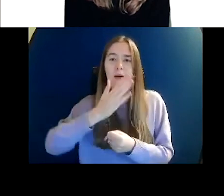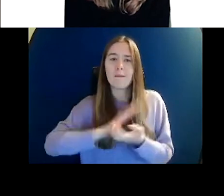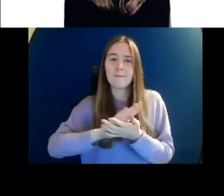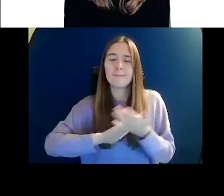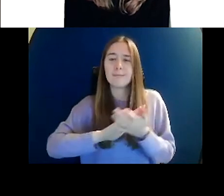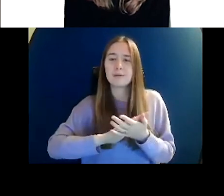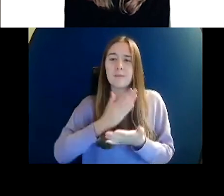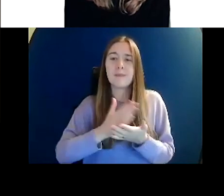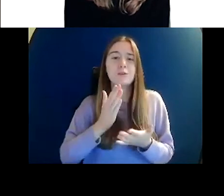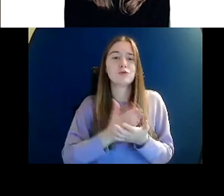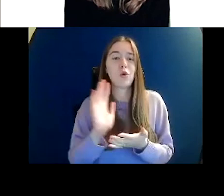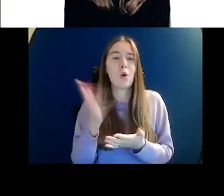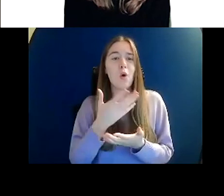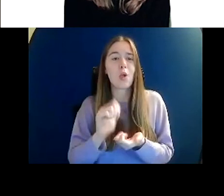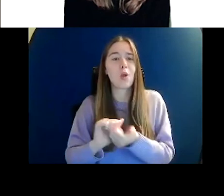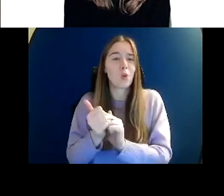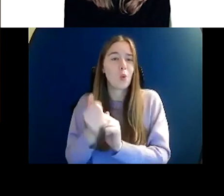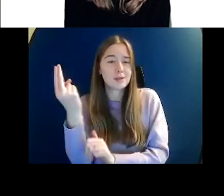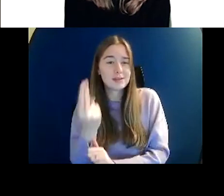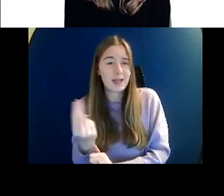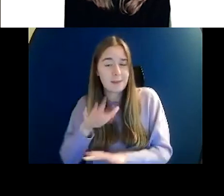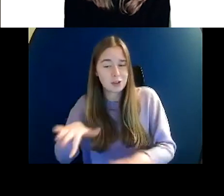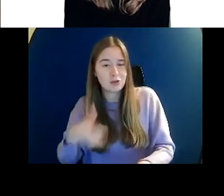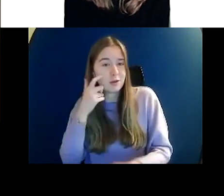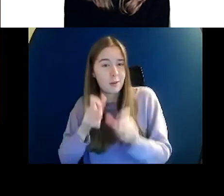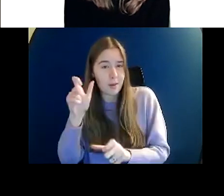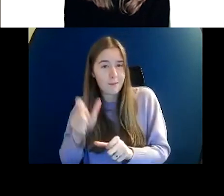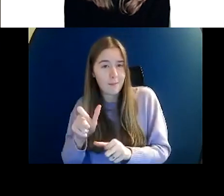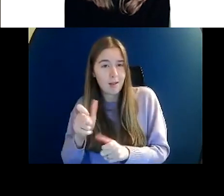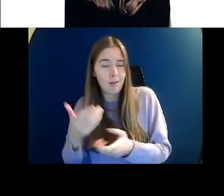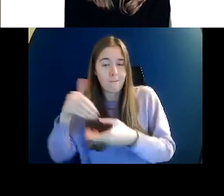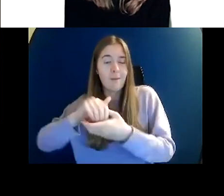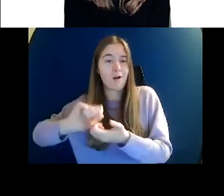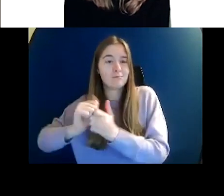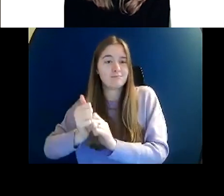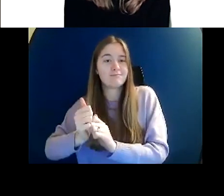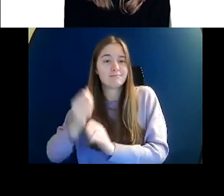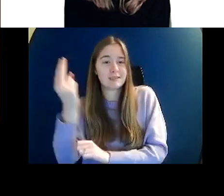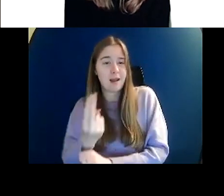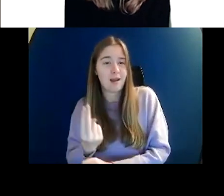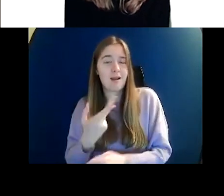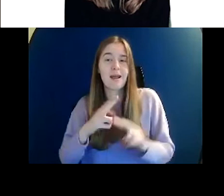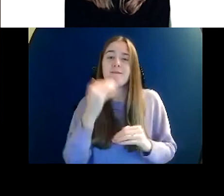everything co-designed by children and young people. And if adults participate in those processes,